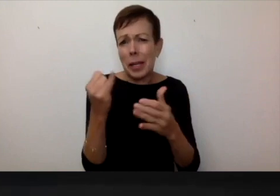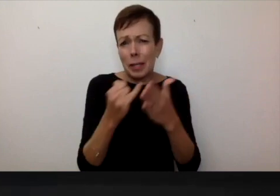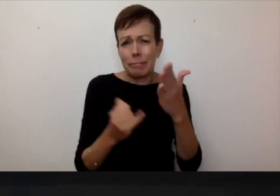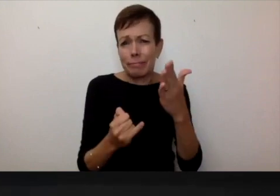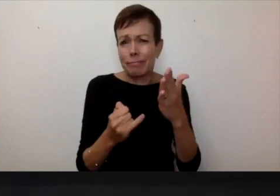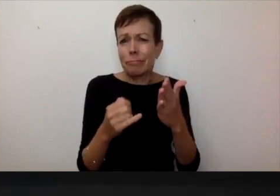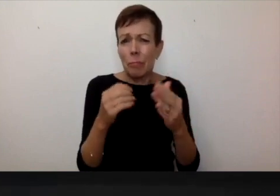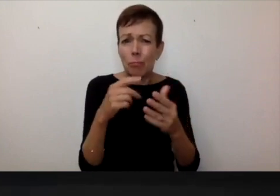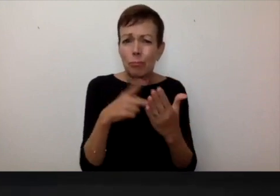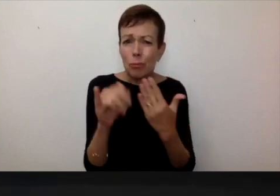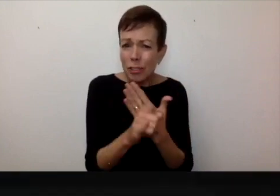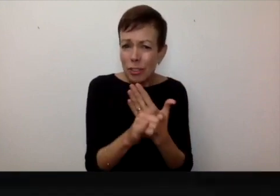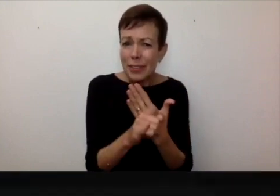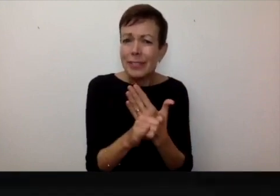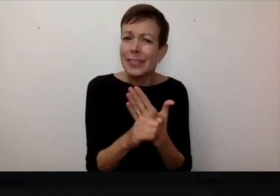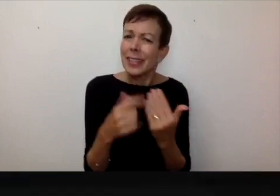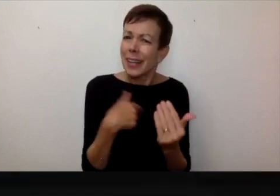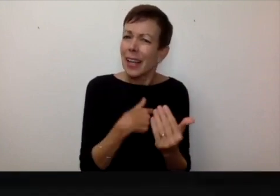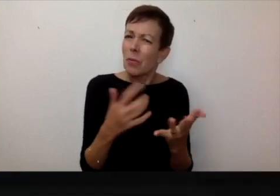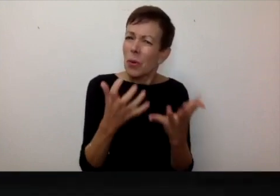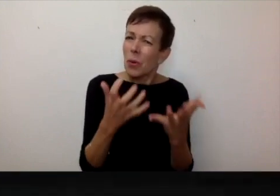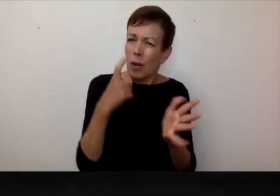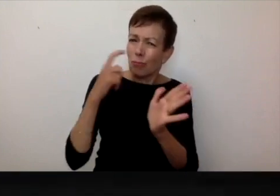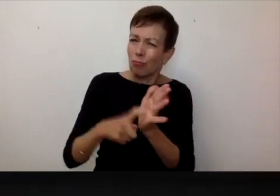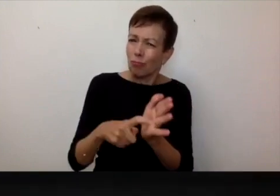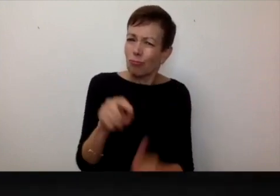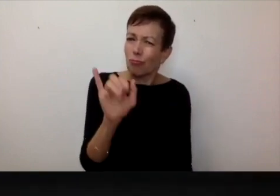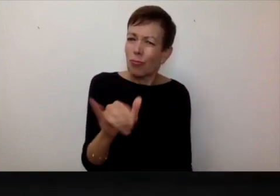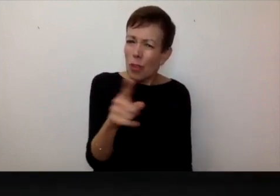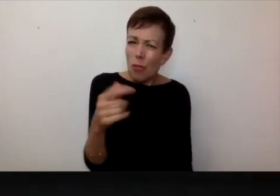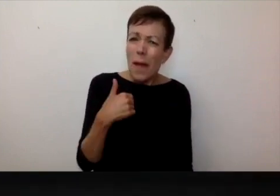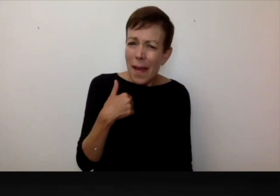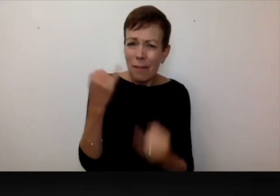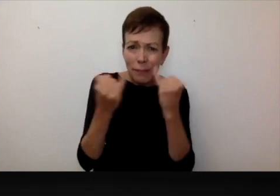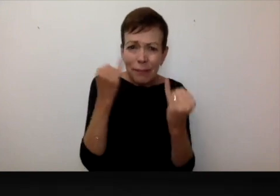and we wanted to acknowledge that and so in 2019 our small experiment with